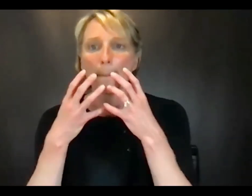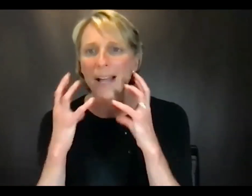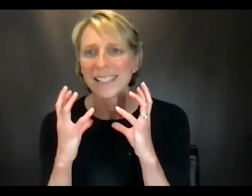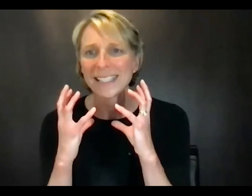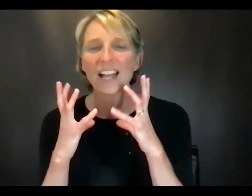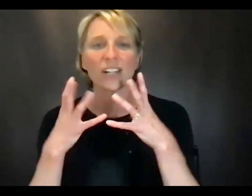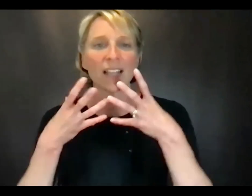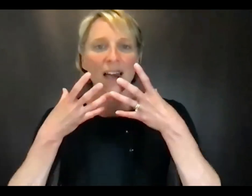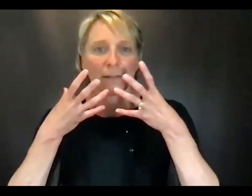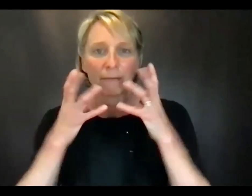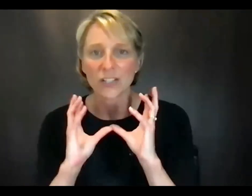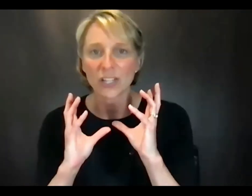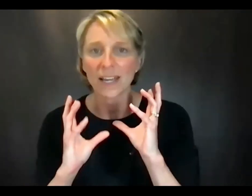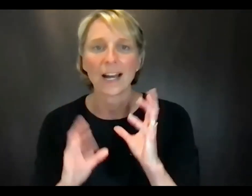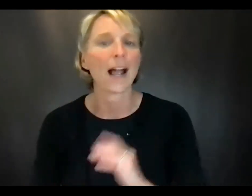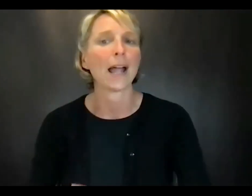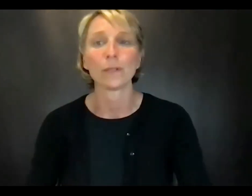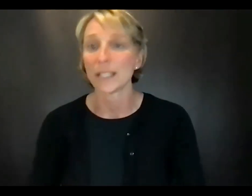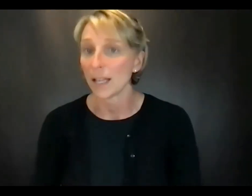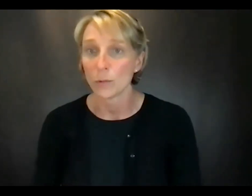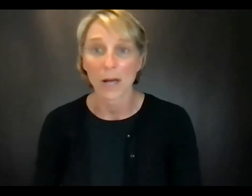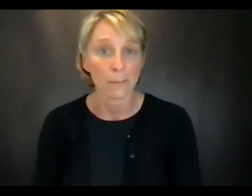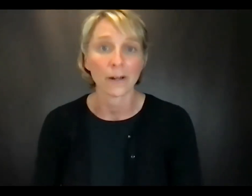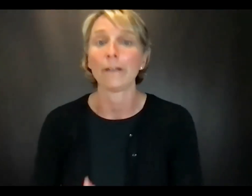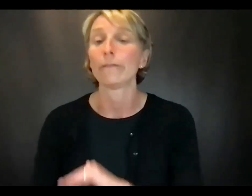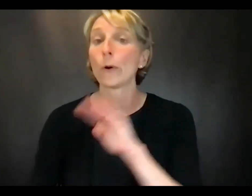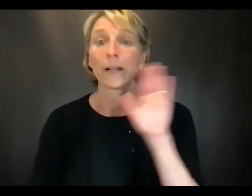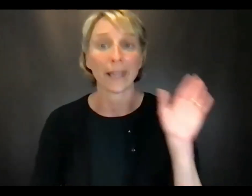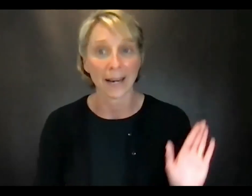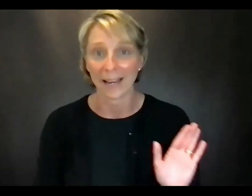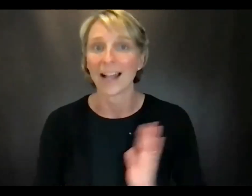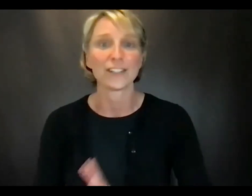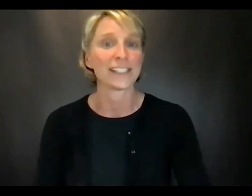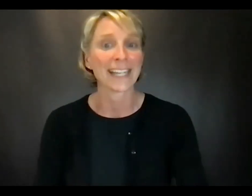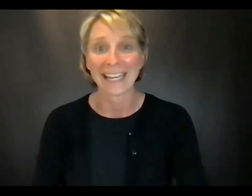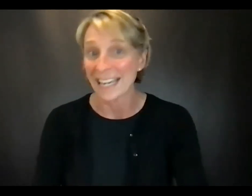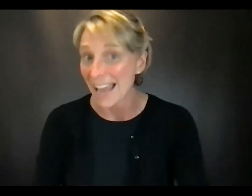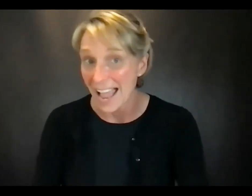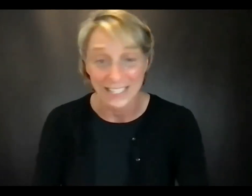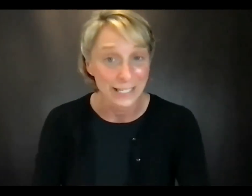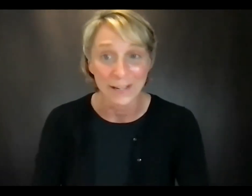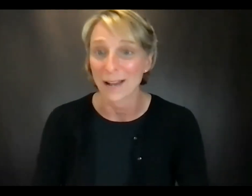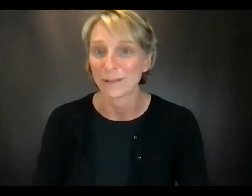mustache, a lot of facial hair, I will tell you up front, forget it. I just cannot do it. I will not